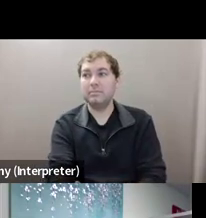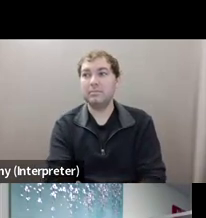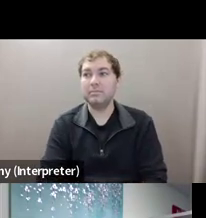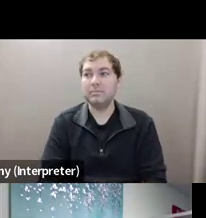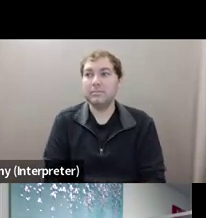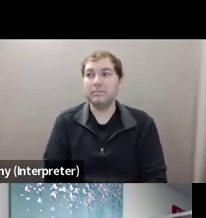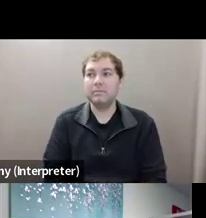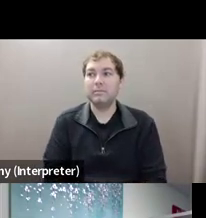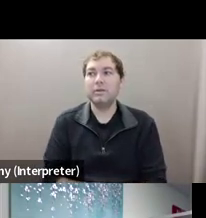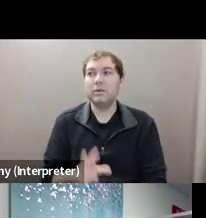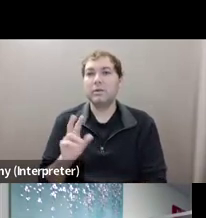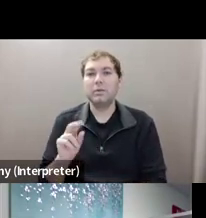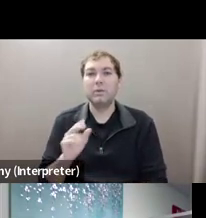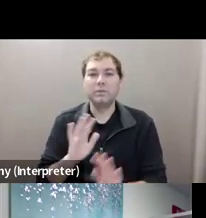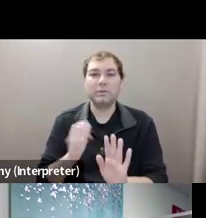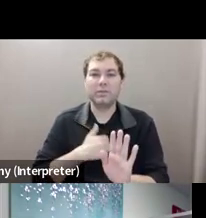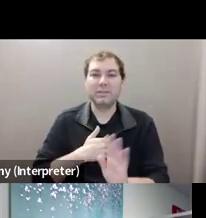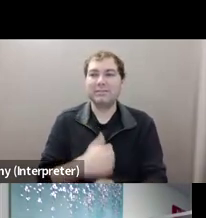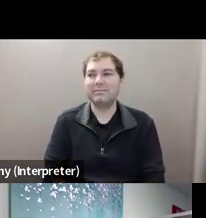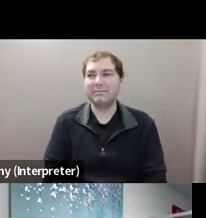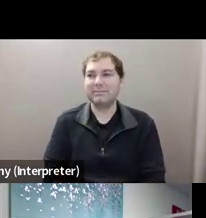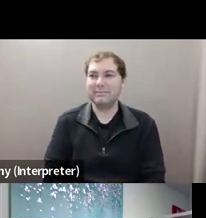Elaine Davis: No, that was Ashley. I'm sorry. Adam w/APRIL: No worries.